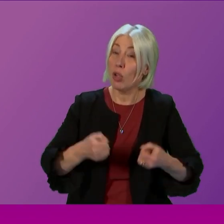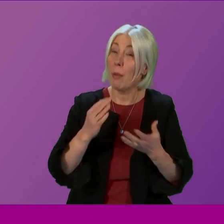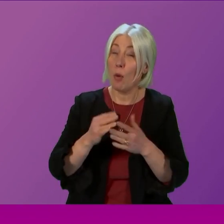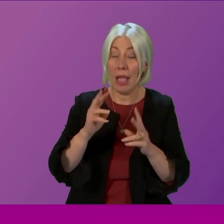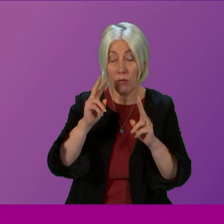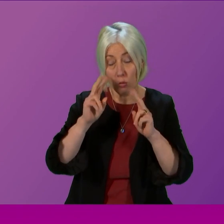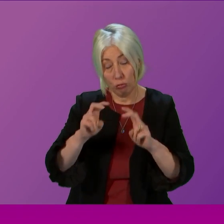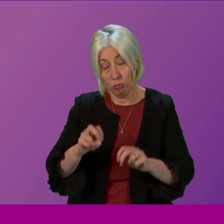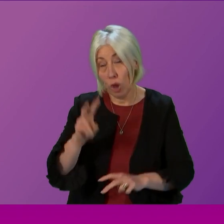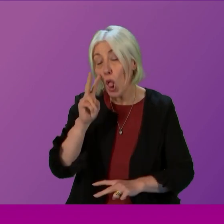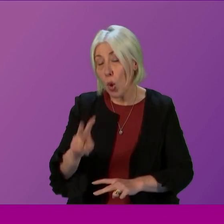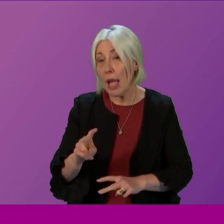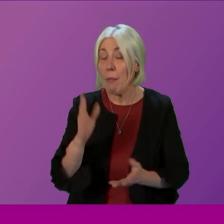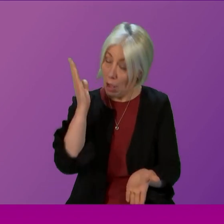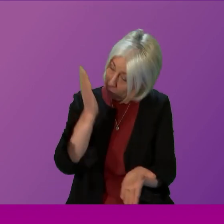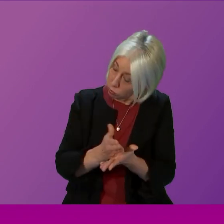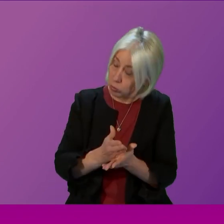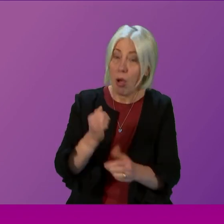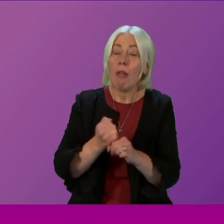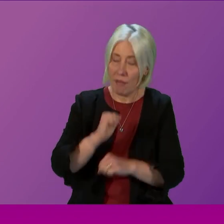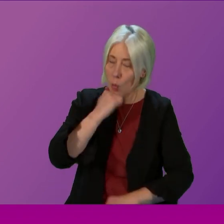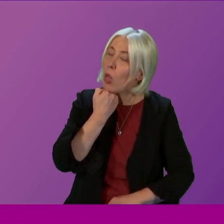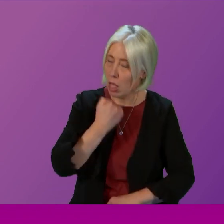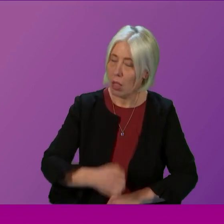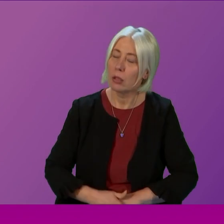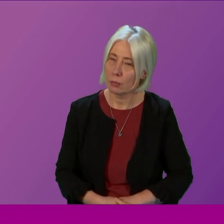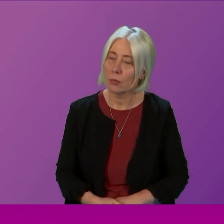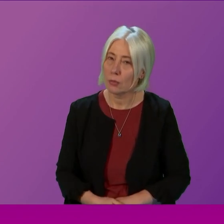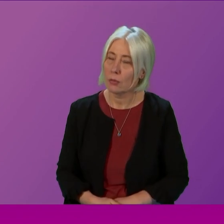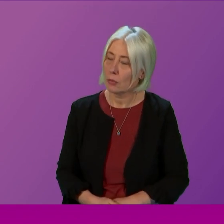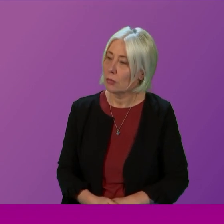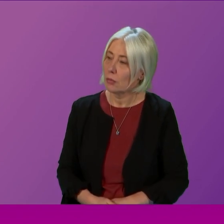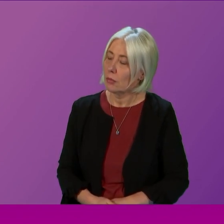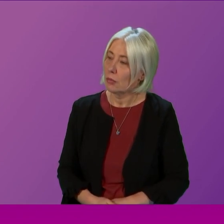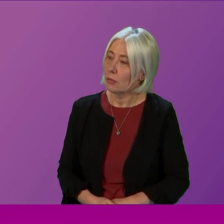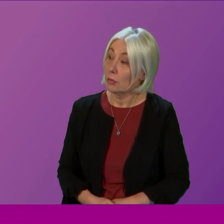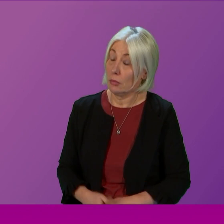on are raised by the case in question, and I give the assurance that the Government will do that.